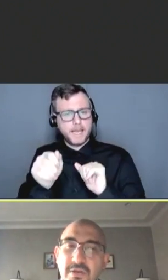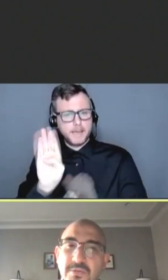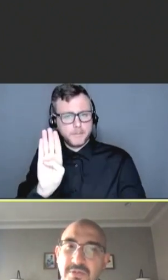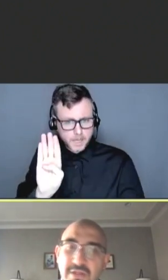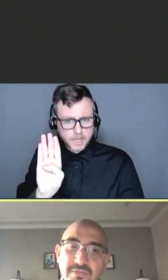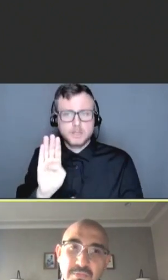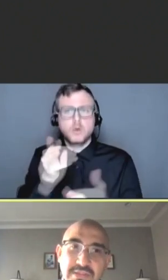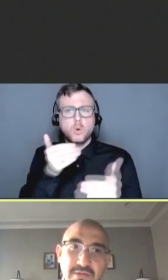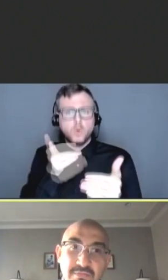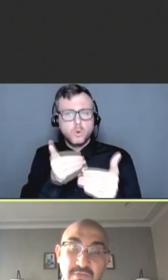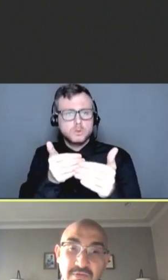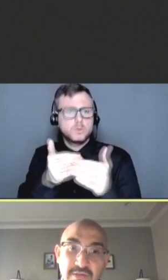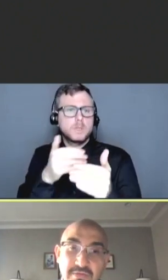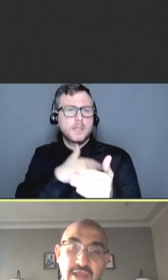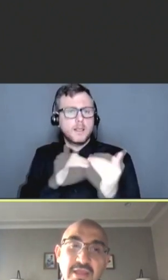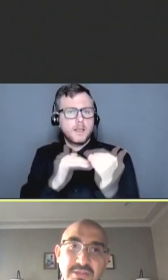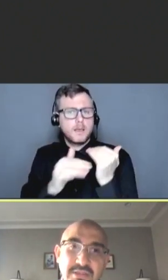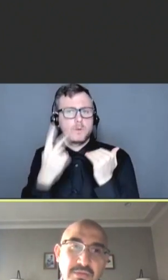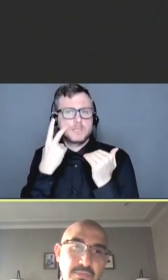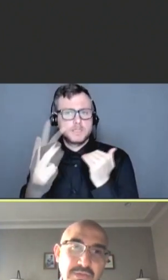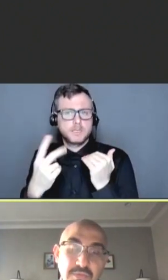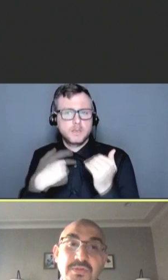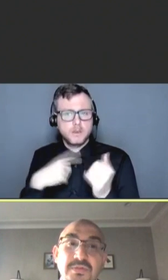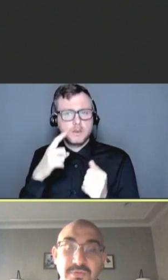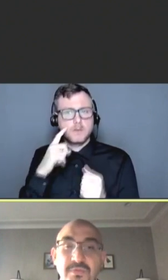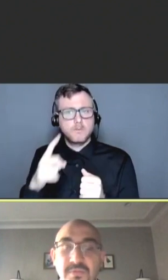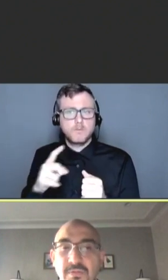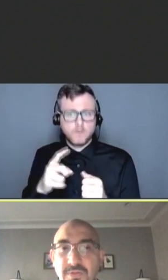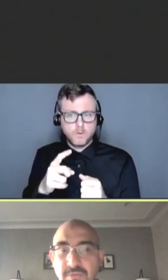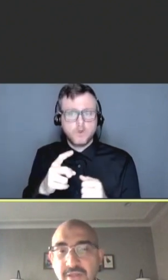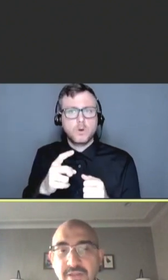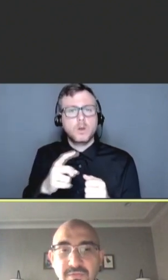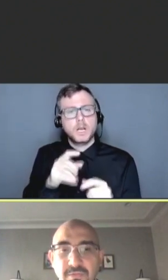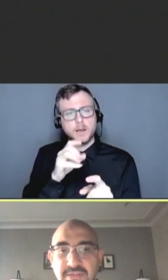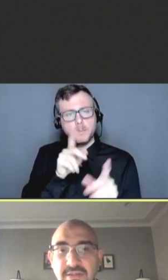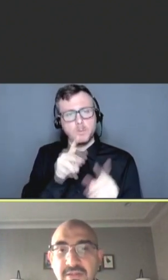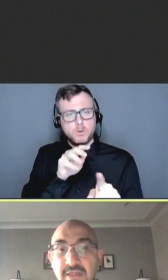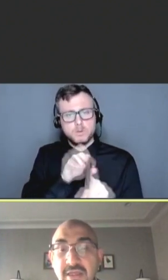close to the level received for antigen that we exposed so frequently to like influenza.